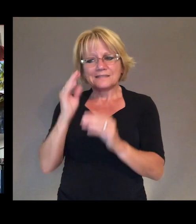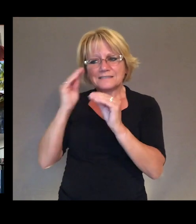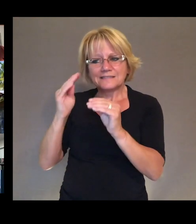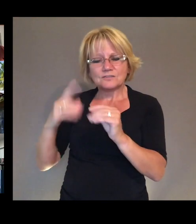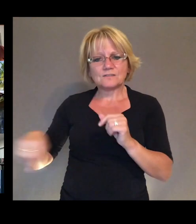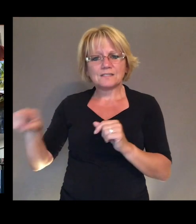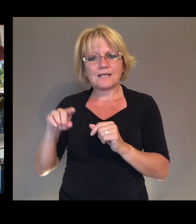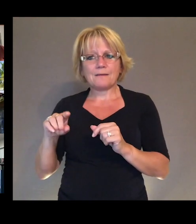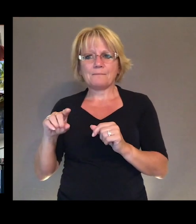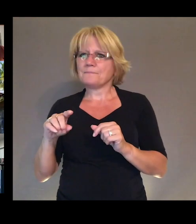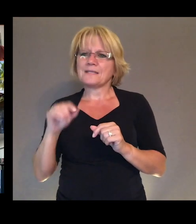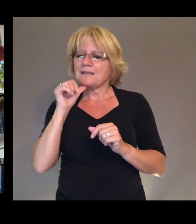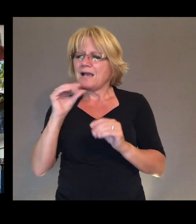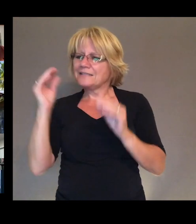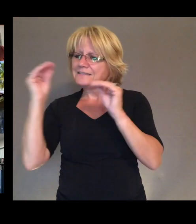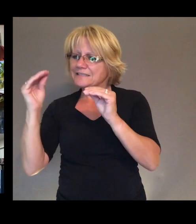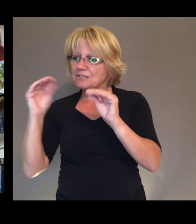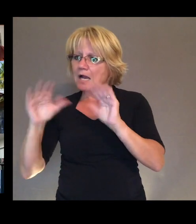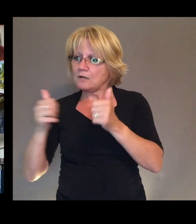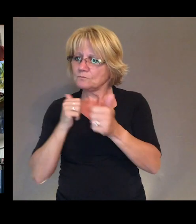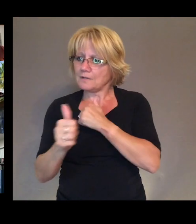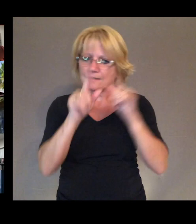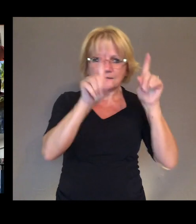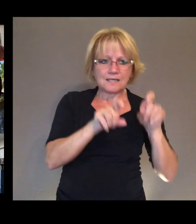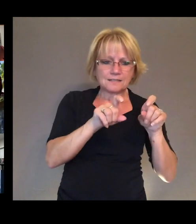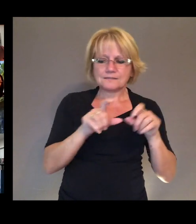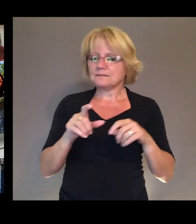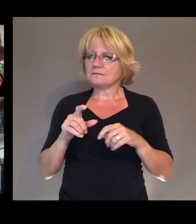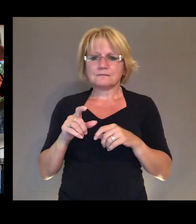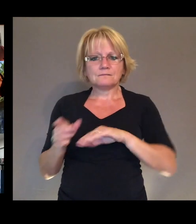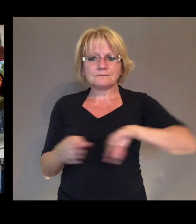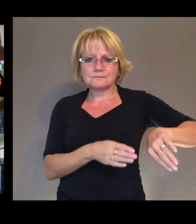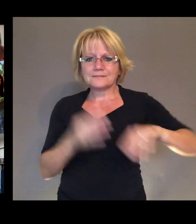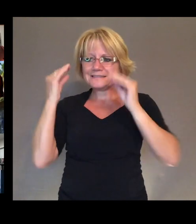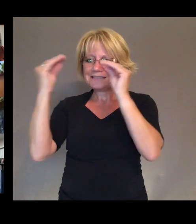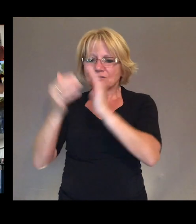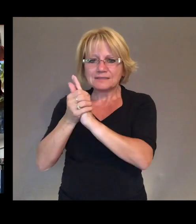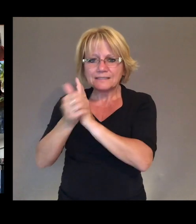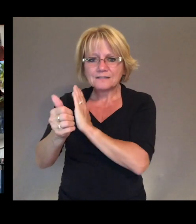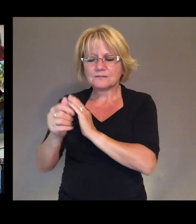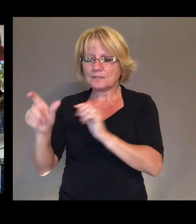let's teach them skills that make them employable, that allow them to go on to higher education.